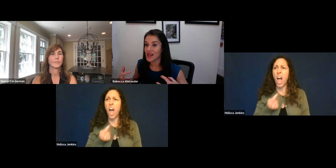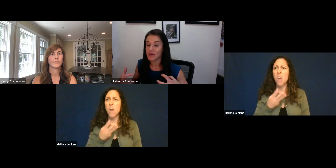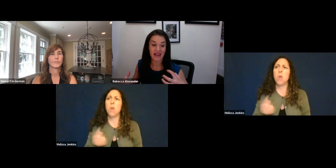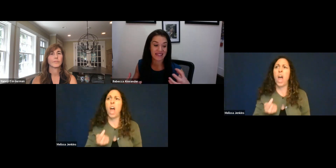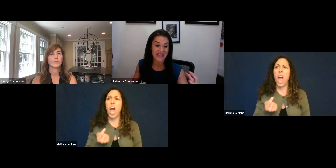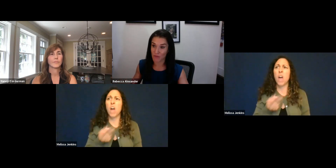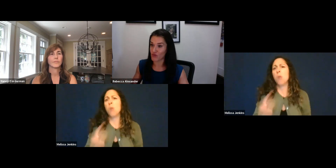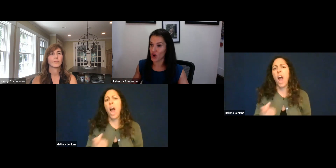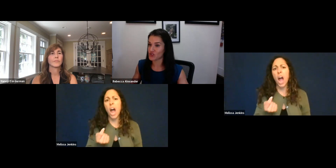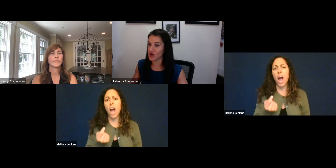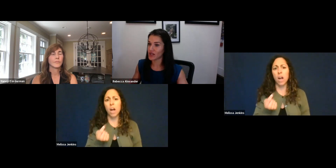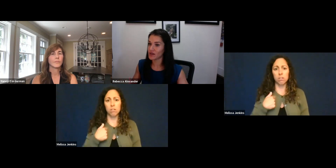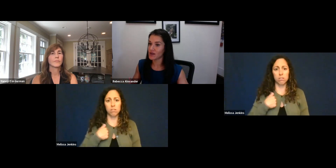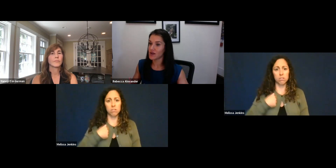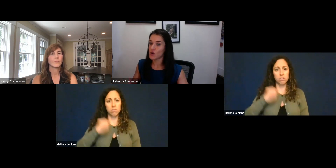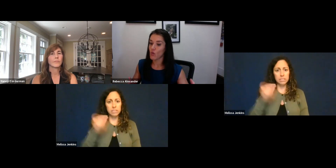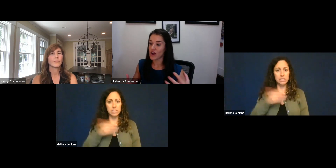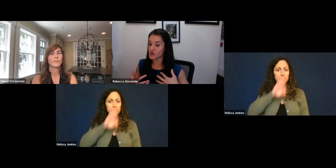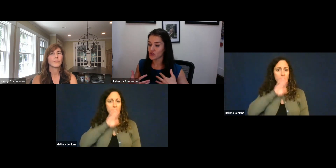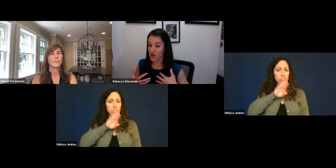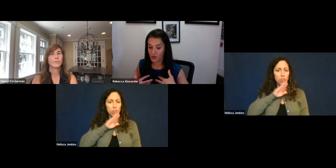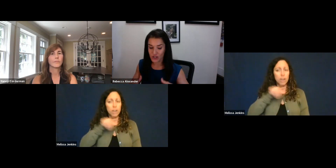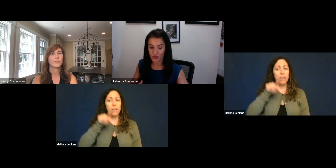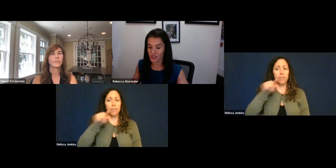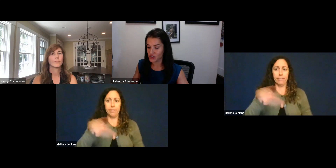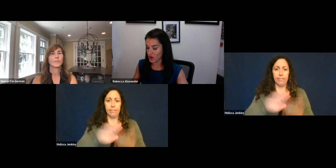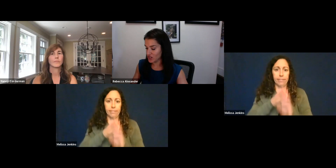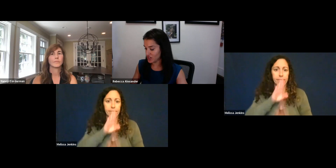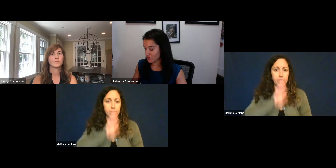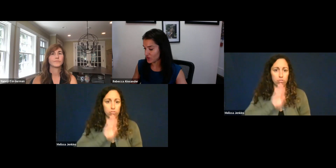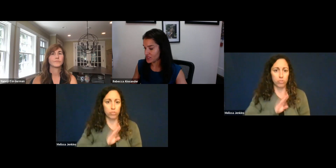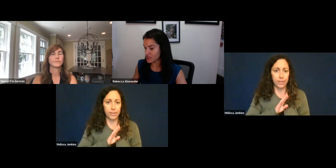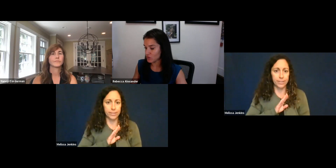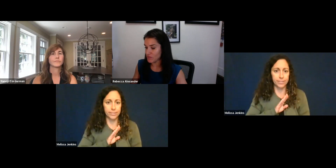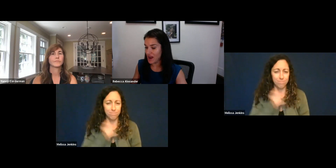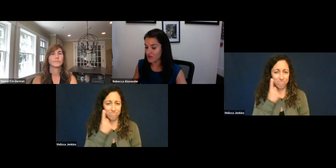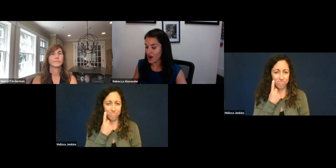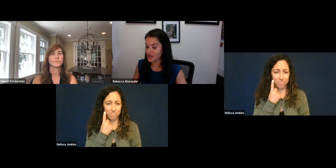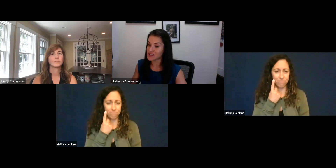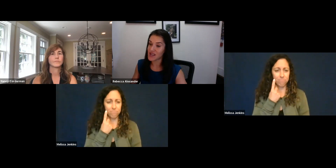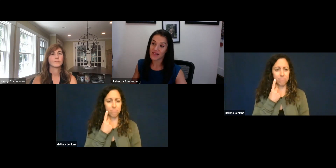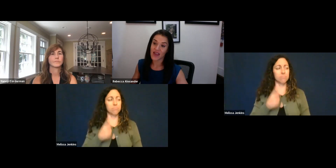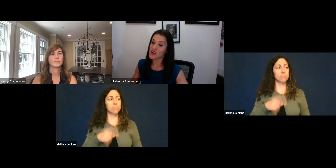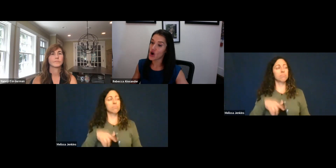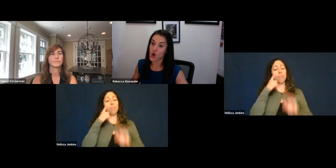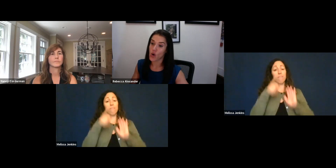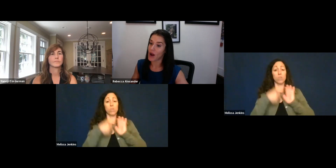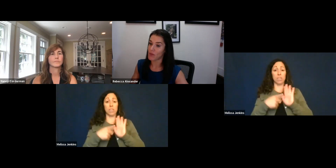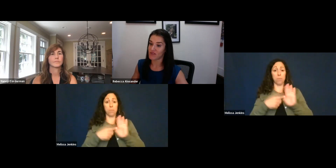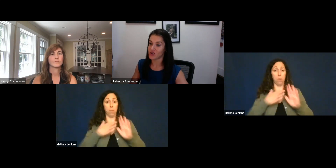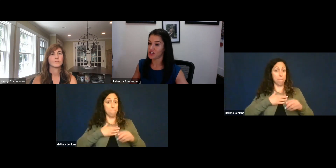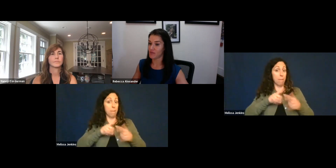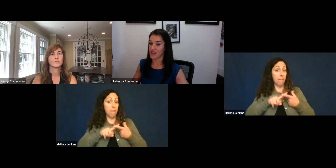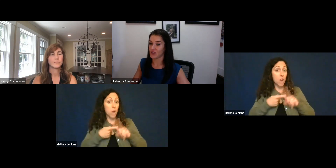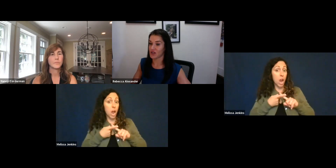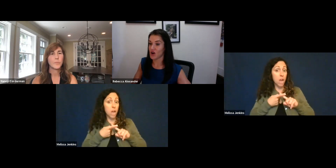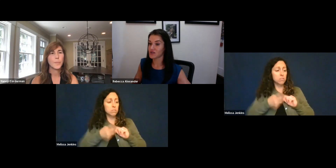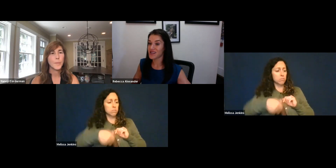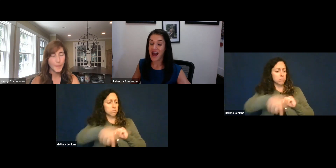Then it makes them frustrated. When you come to a situation-- for instance with my friends they know about my vision and my hearing loss.